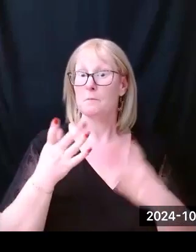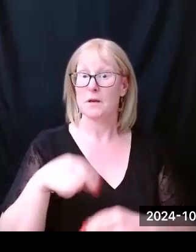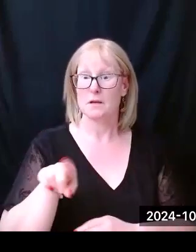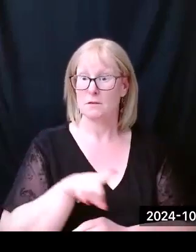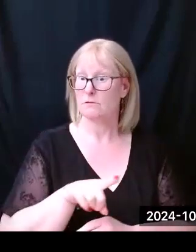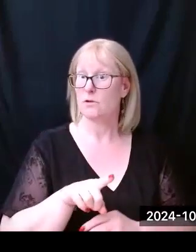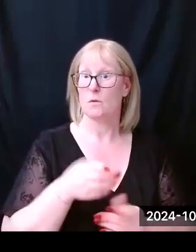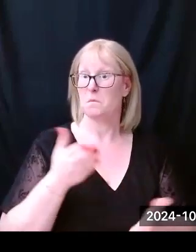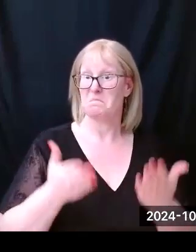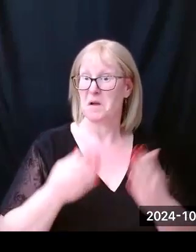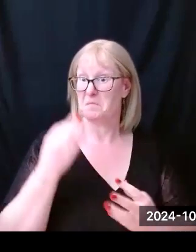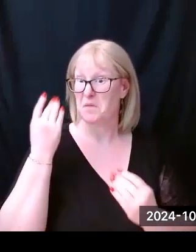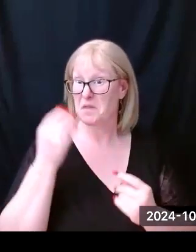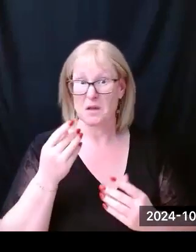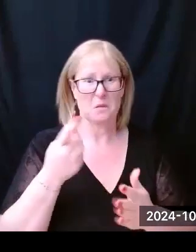is a developmental and behavioral pediatrician.